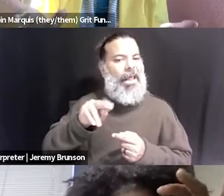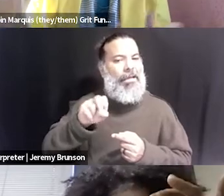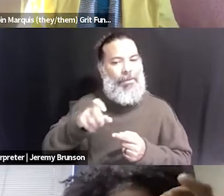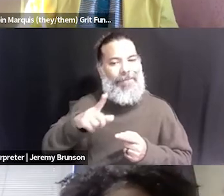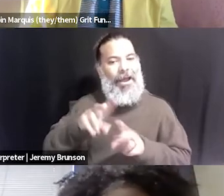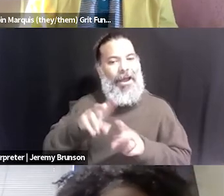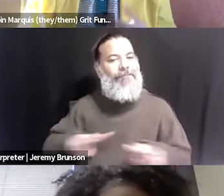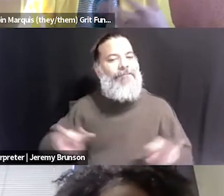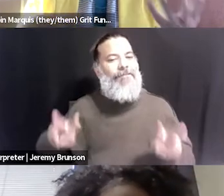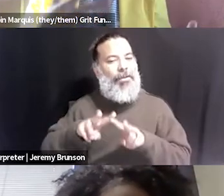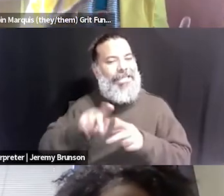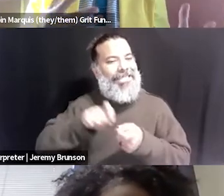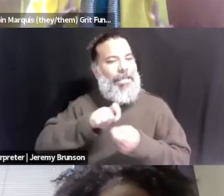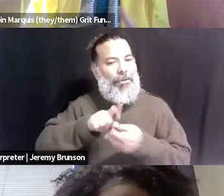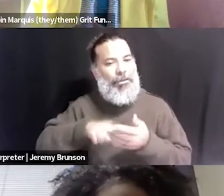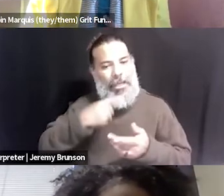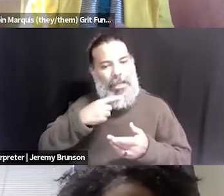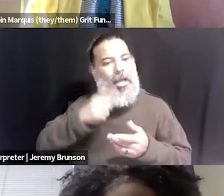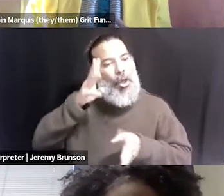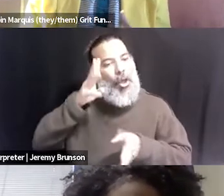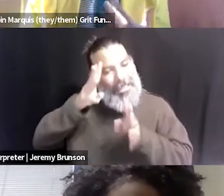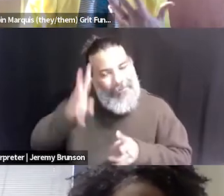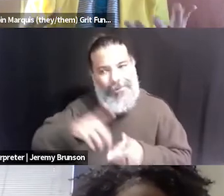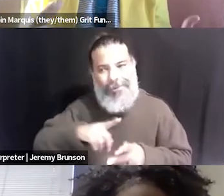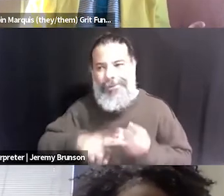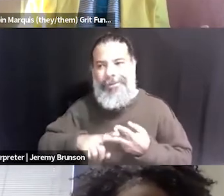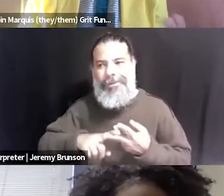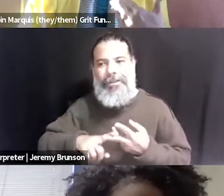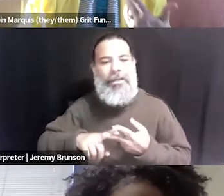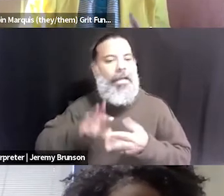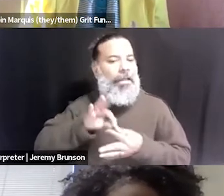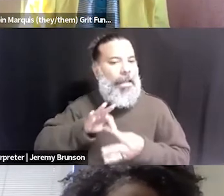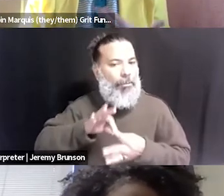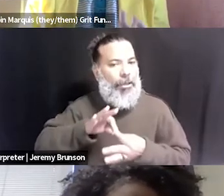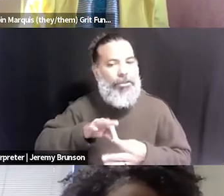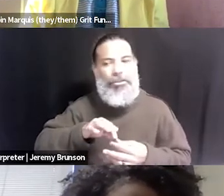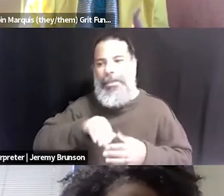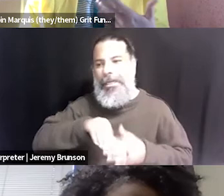Exactly what you're saying, creativity and collaboration, accessibility, feasibility.